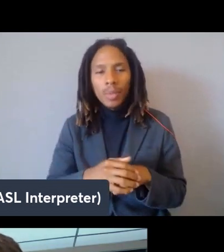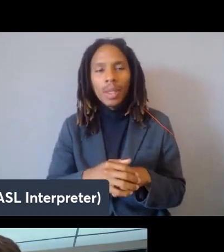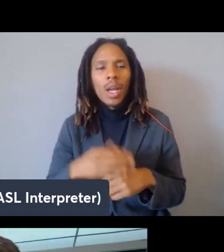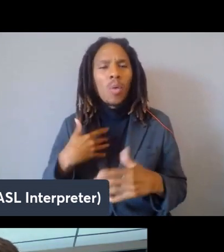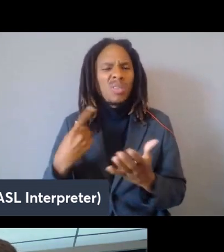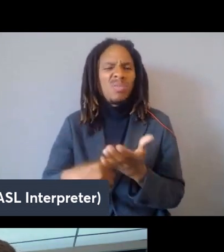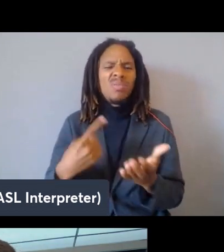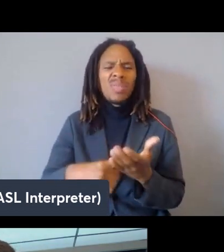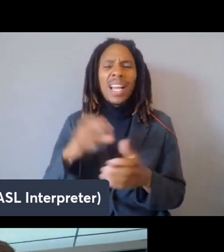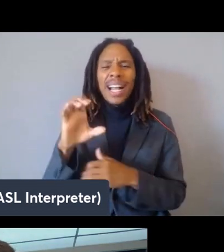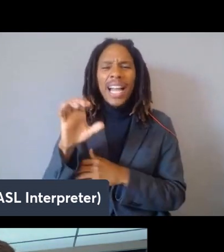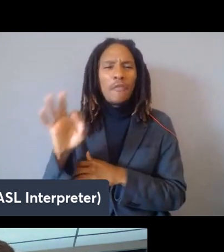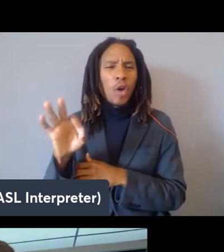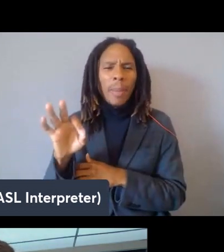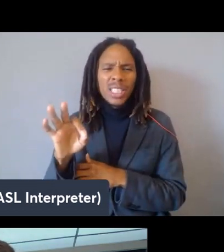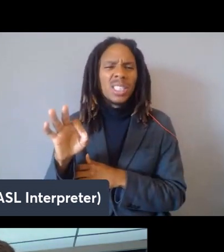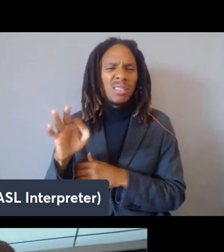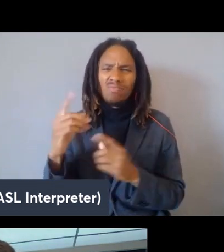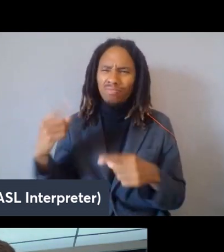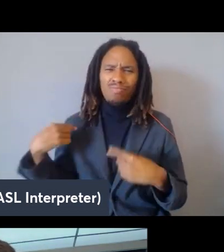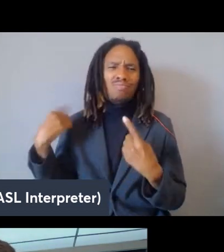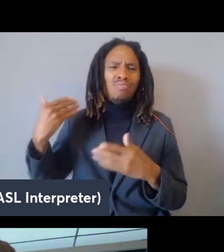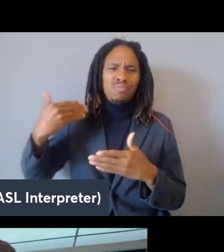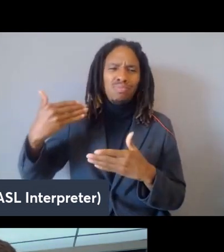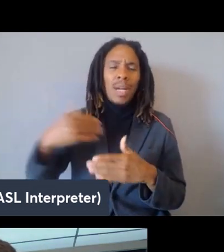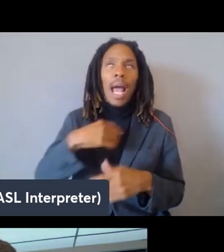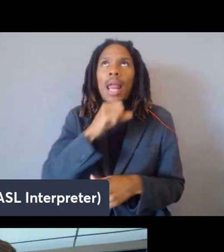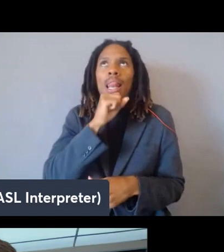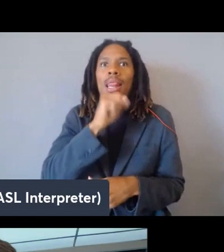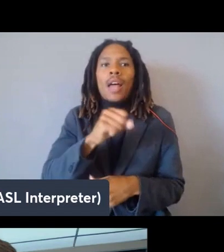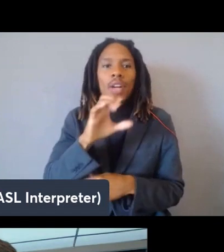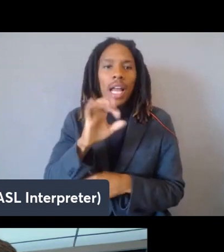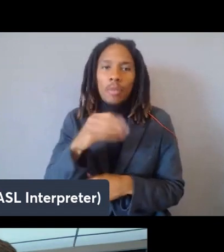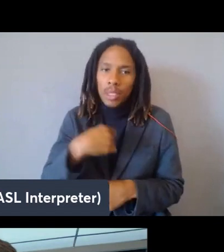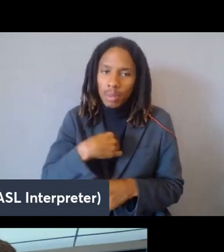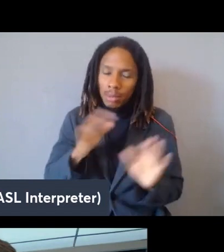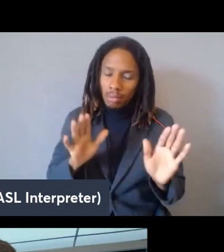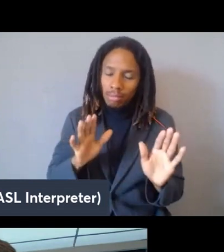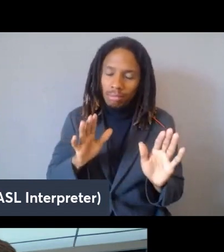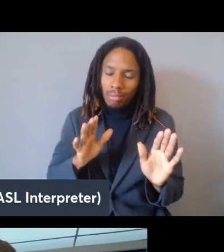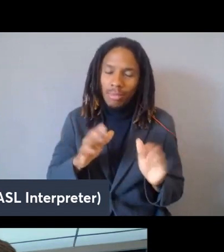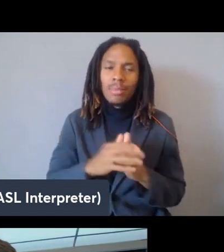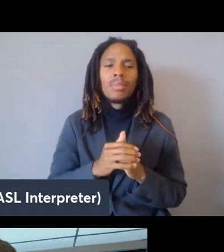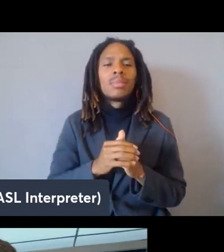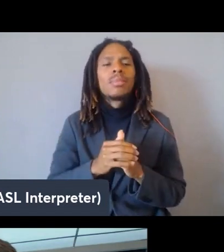on this show in the past. Love CloudFormation personally. Can you give us just a quick,